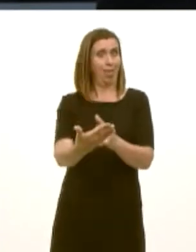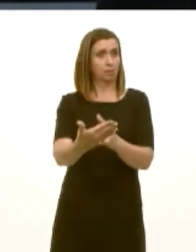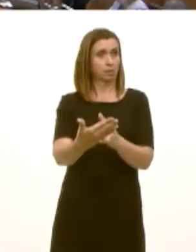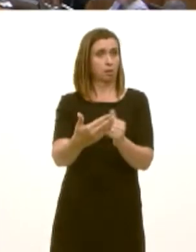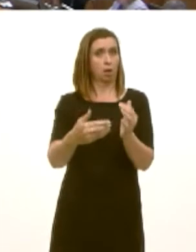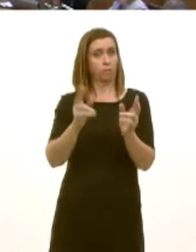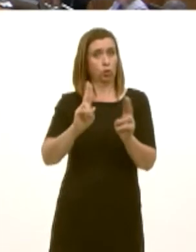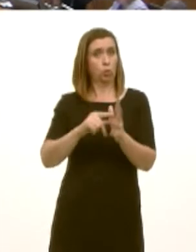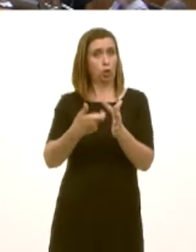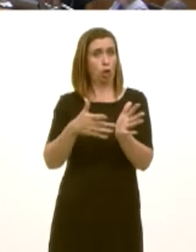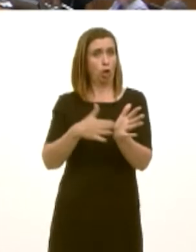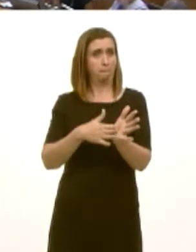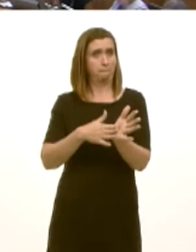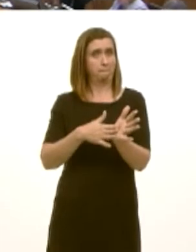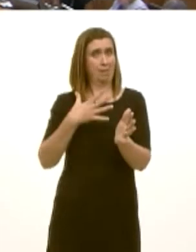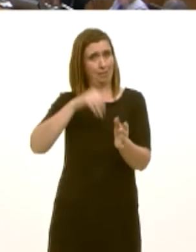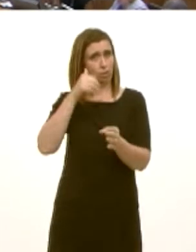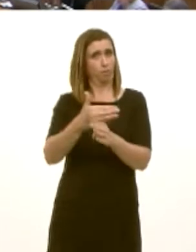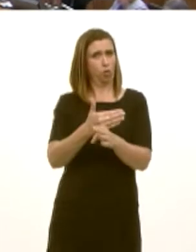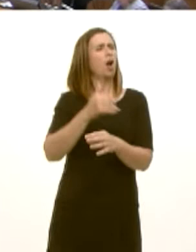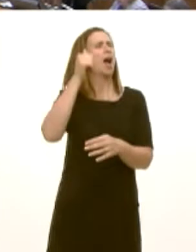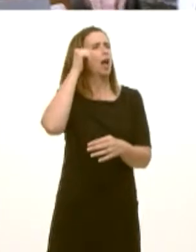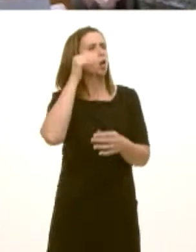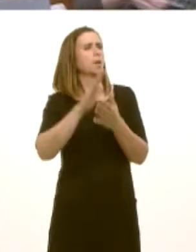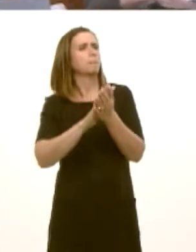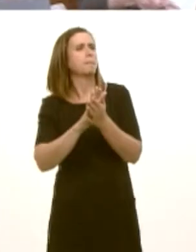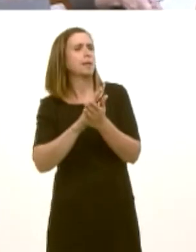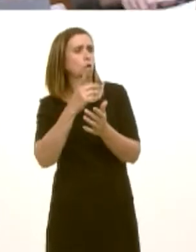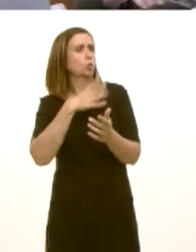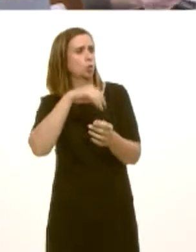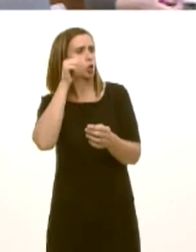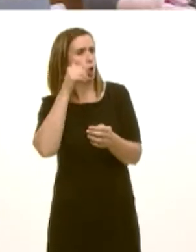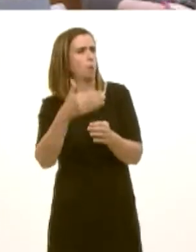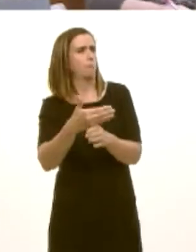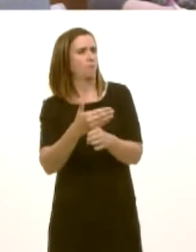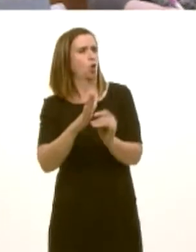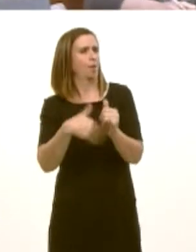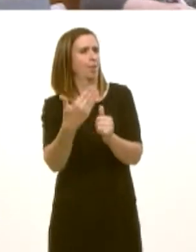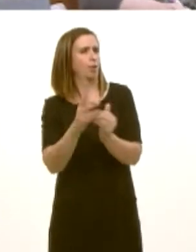Carwyn Jones: I think the service finishes officially at the end of August, but the end of the school term as far as the children are concerned.